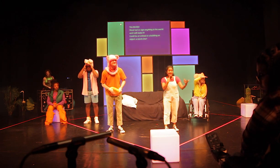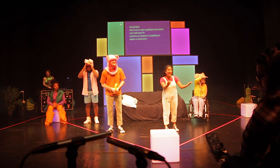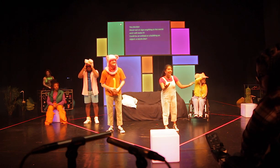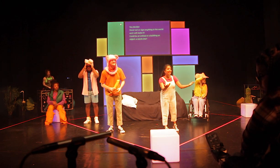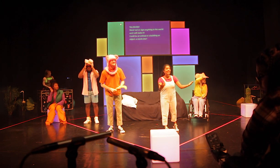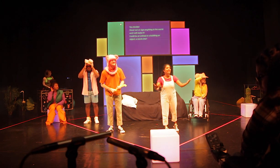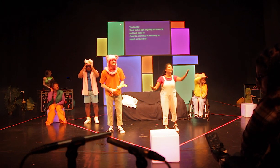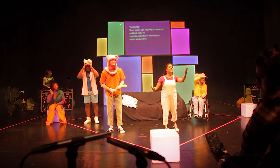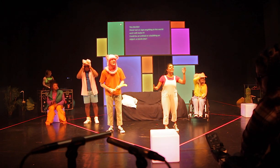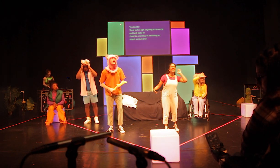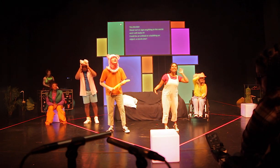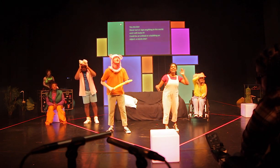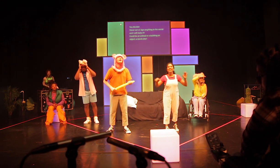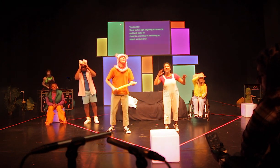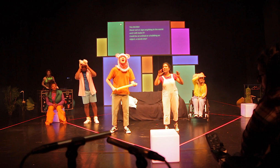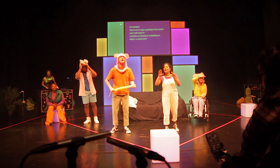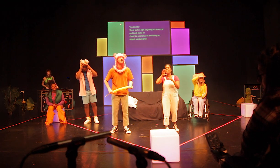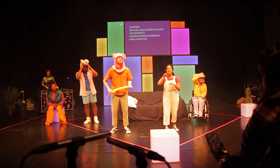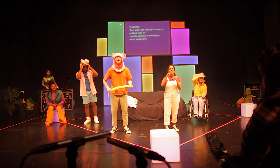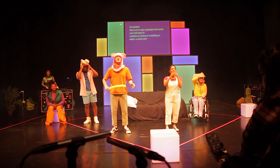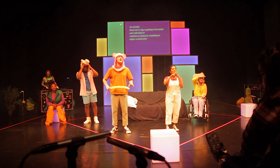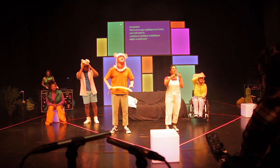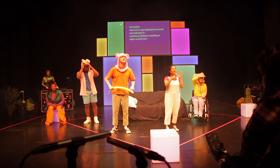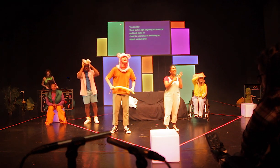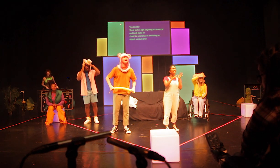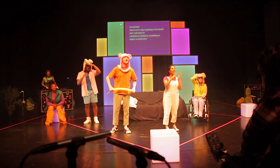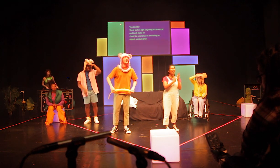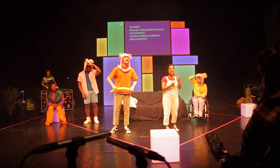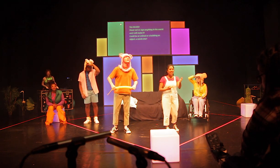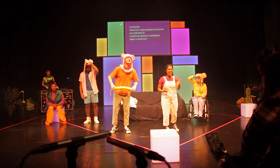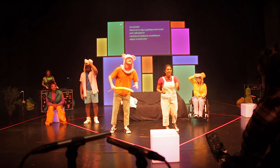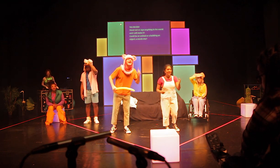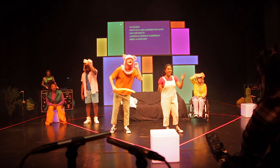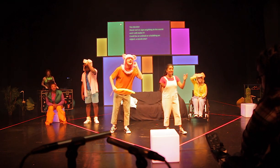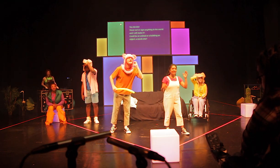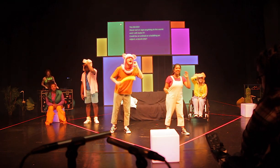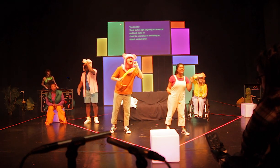suggestion. [ SHOUTS FROM AUDIENCE ] What? Well, that was loads. Whoa, say that